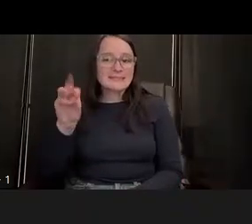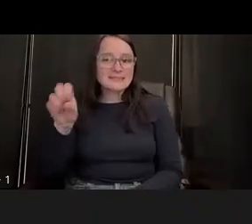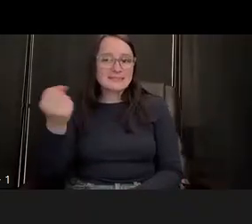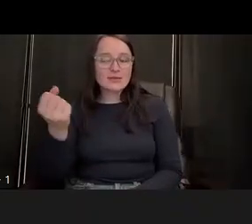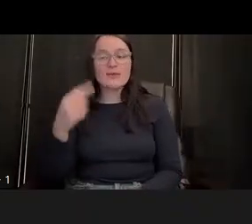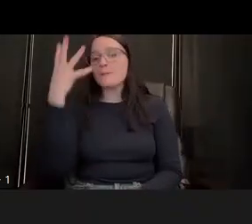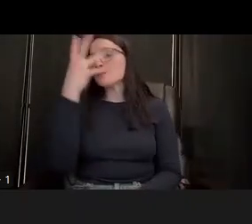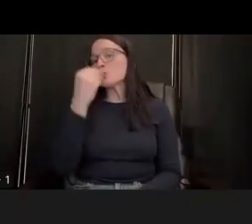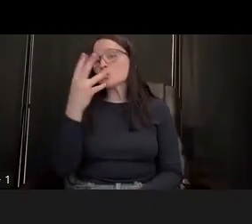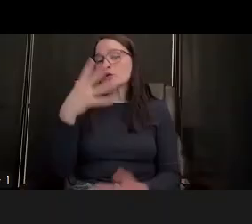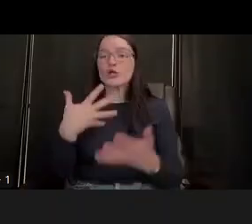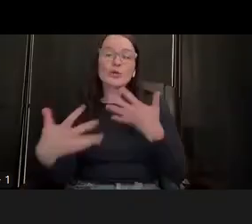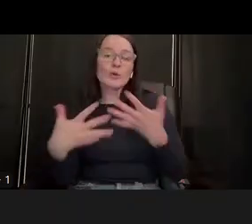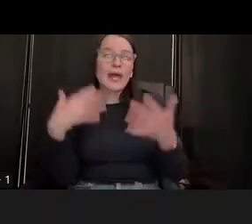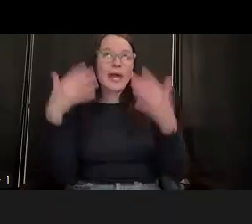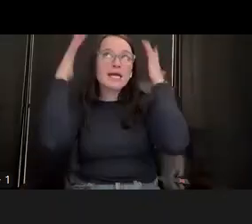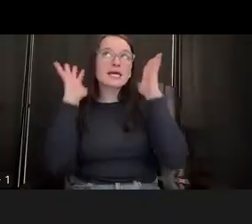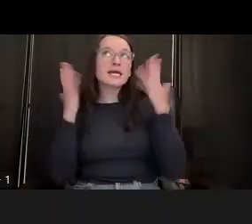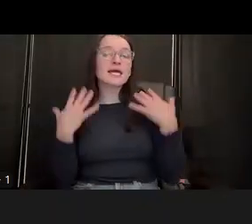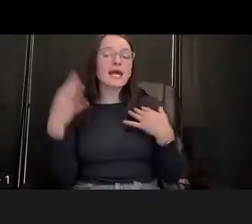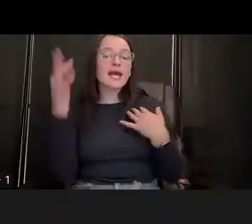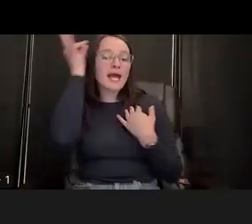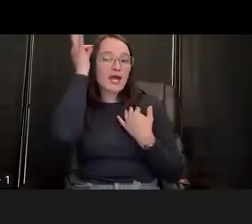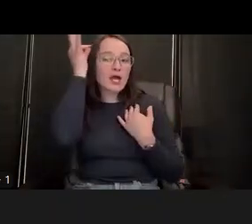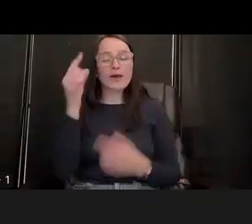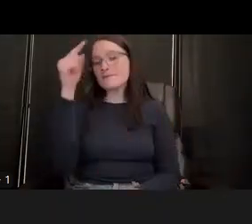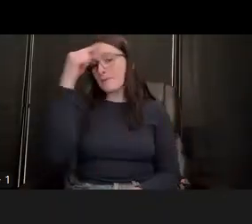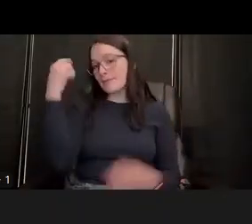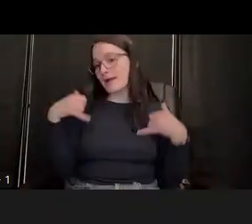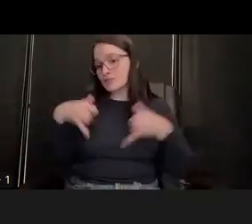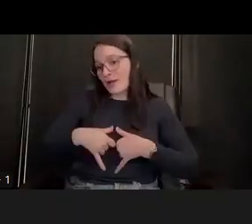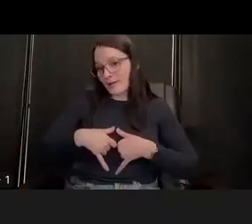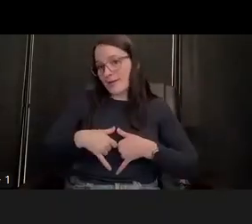gray locks of hair. Um wearing my black jacket and my glasses today with a blurred background.